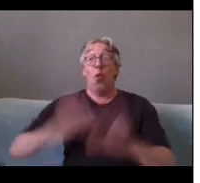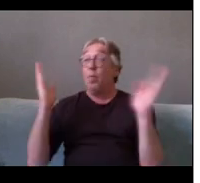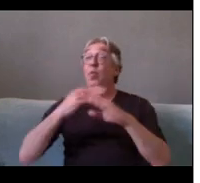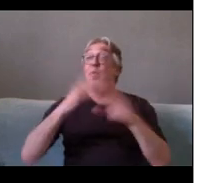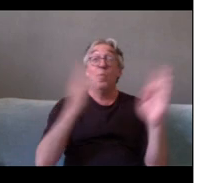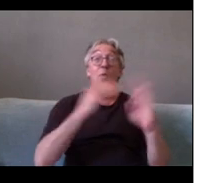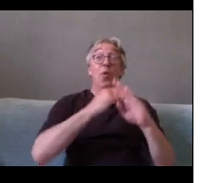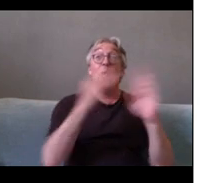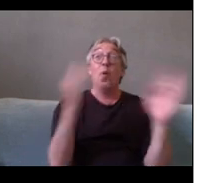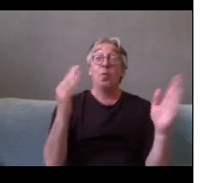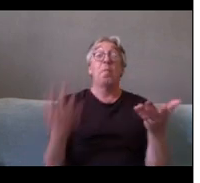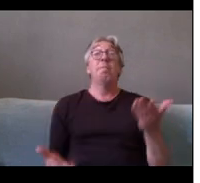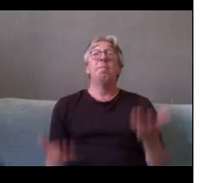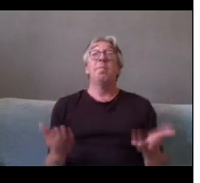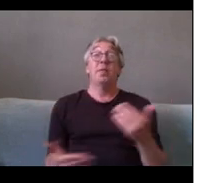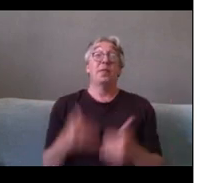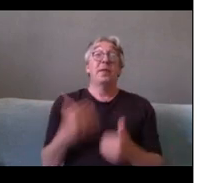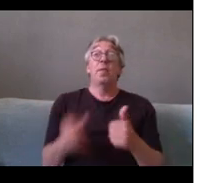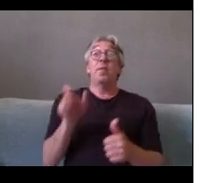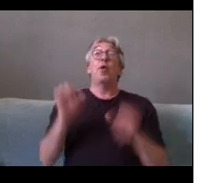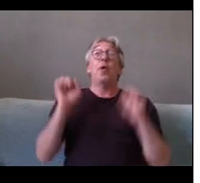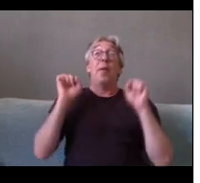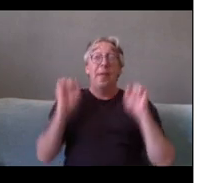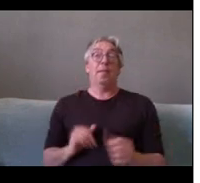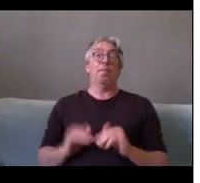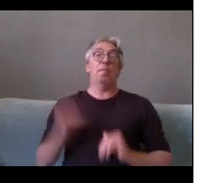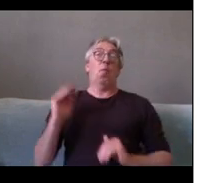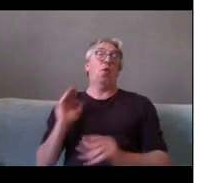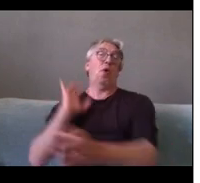So basically we need data to understand how well we're doing